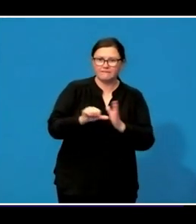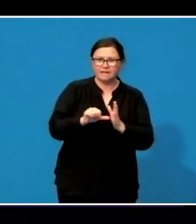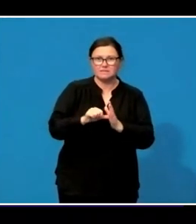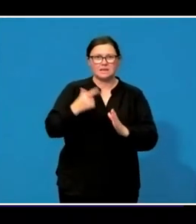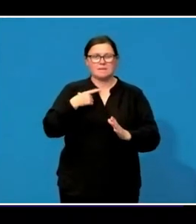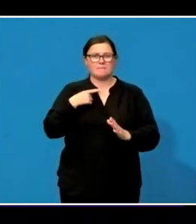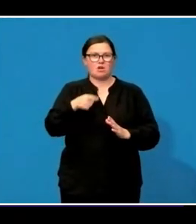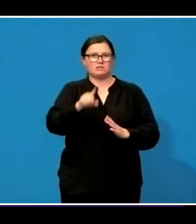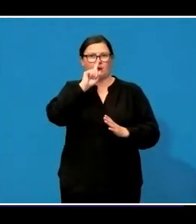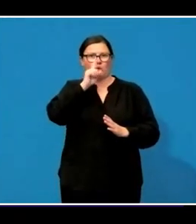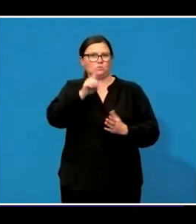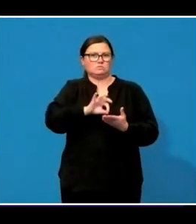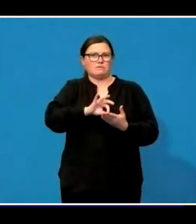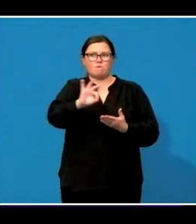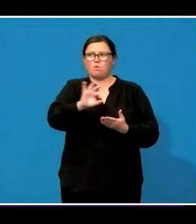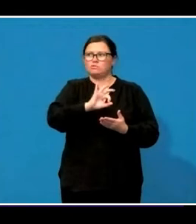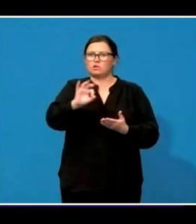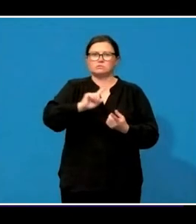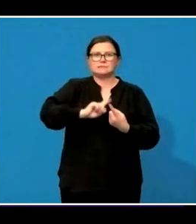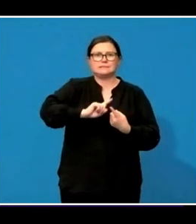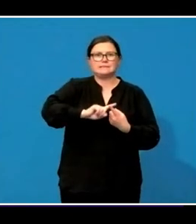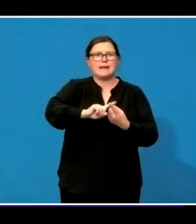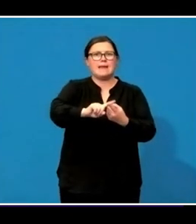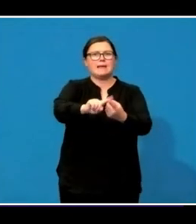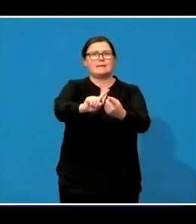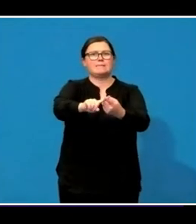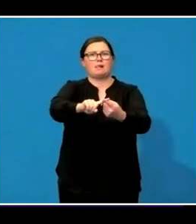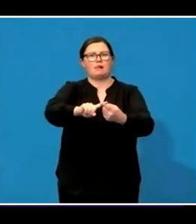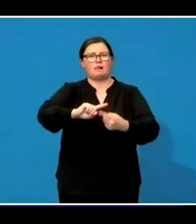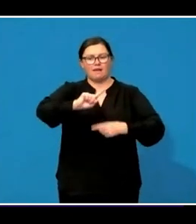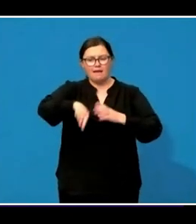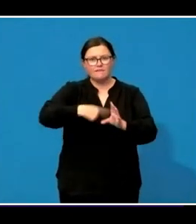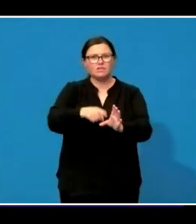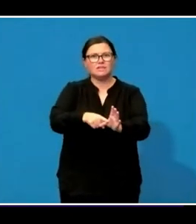considerable cost to the agency, but they had made that promise, which is just - you